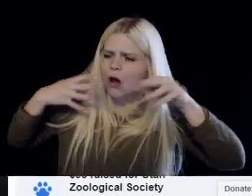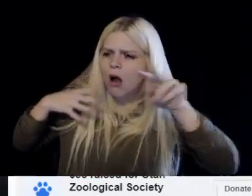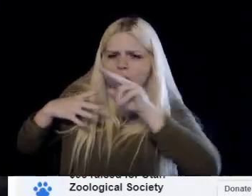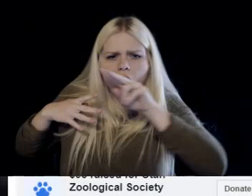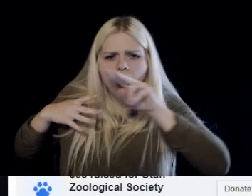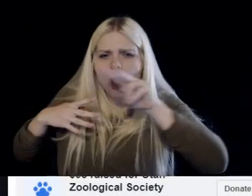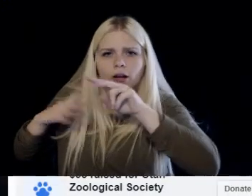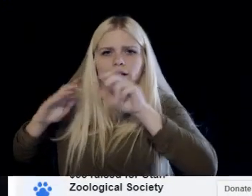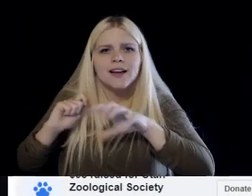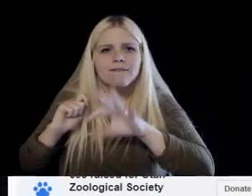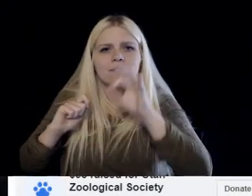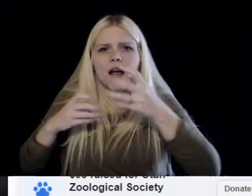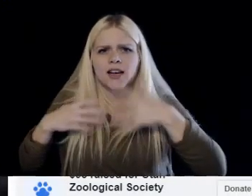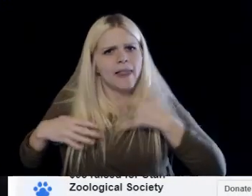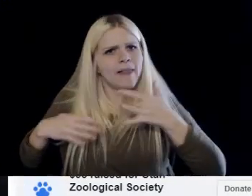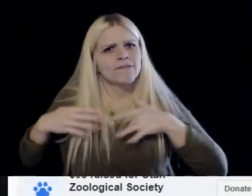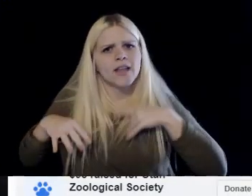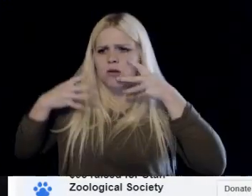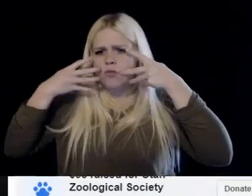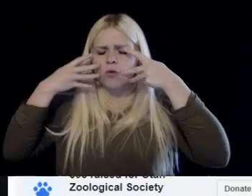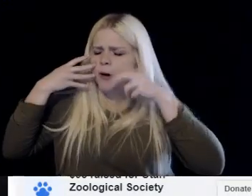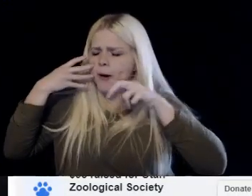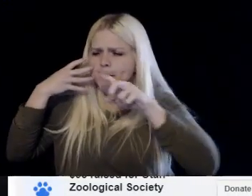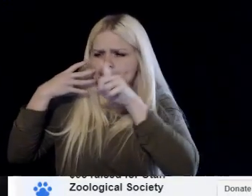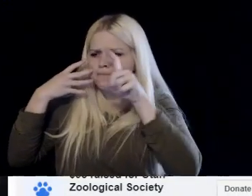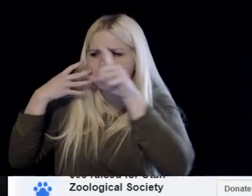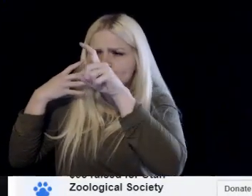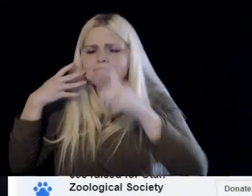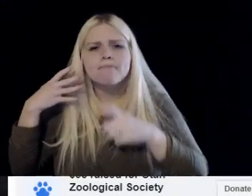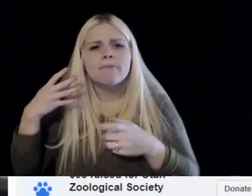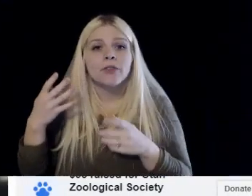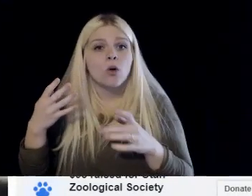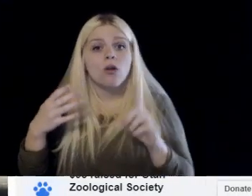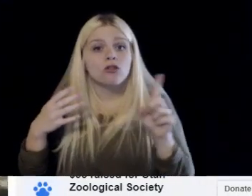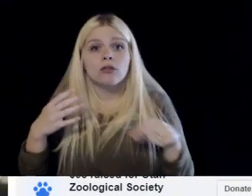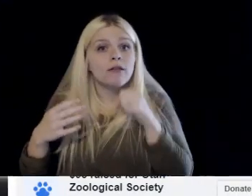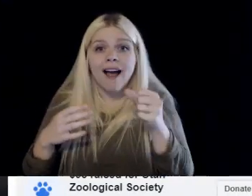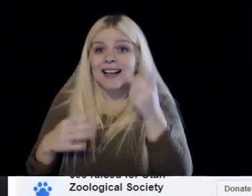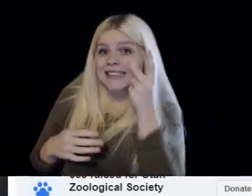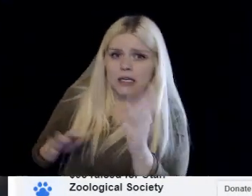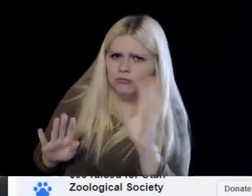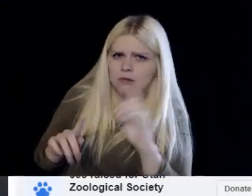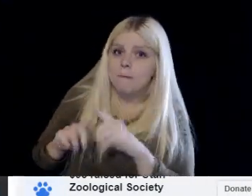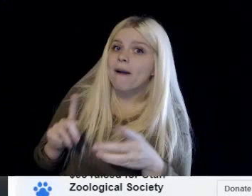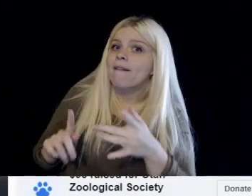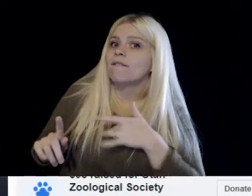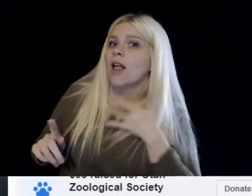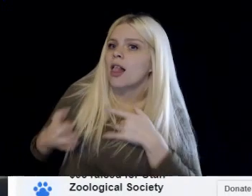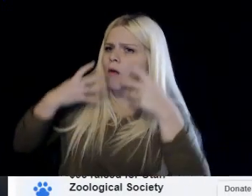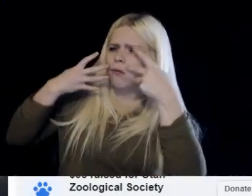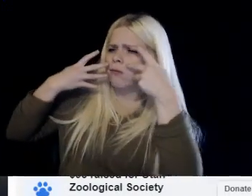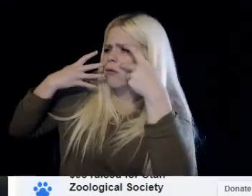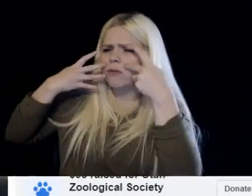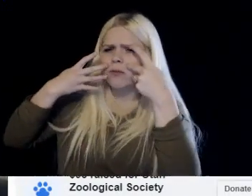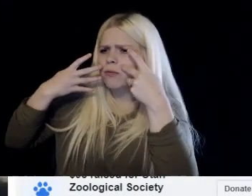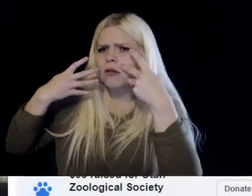fish have gone- and so basically, they're they're feeling through the water where their prey might be- and then they can catch up to the fish.